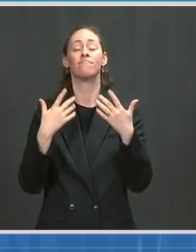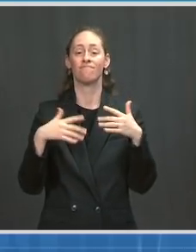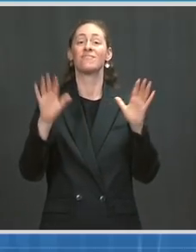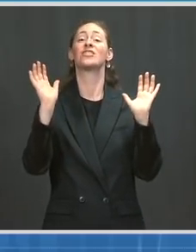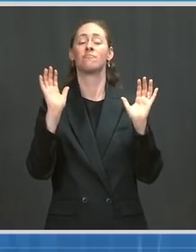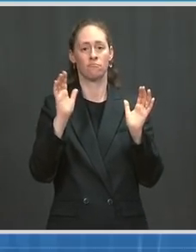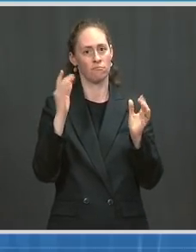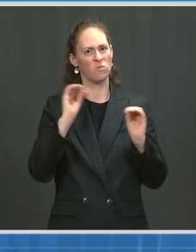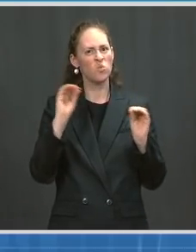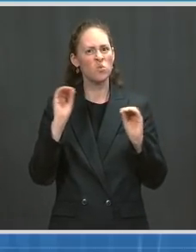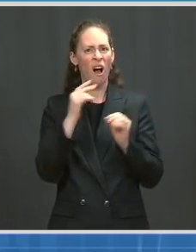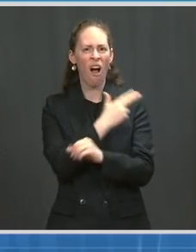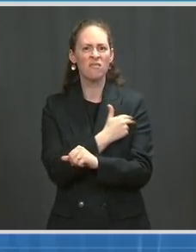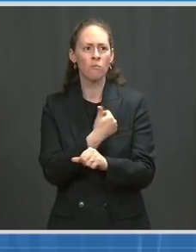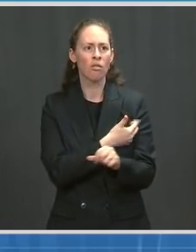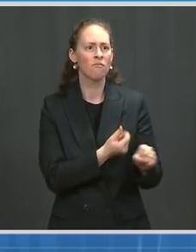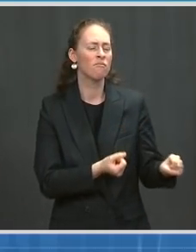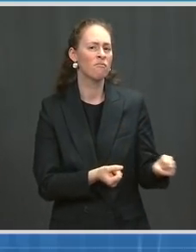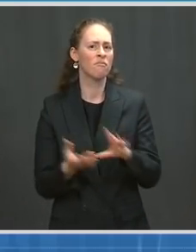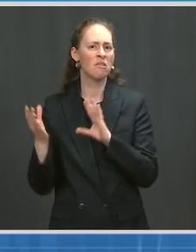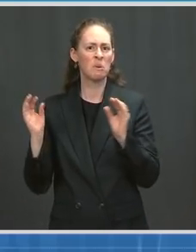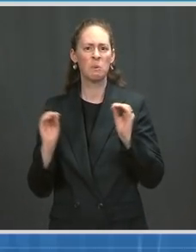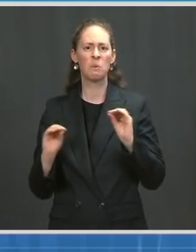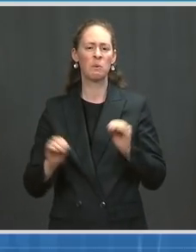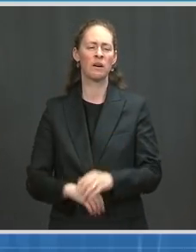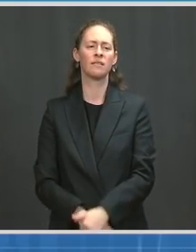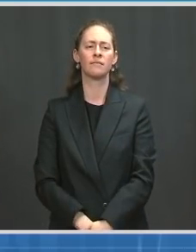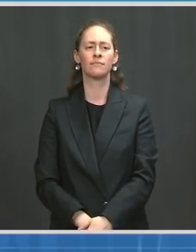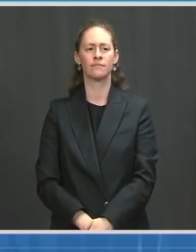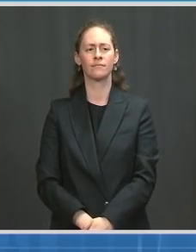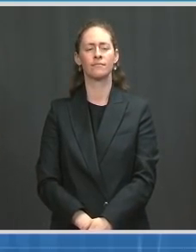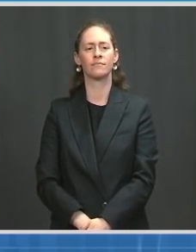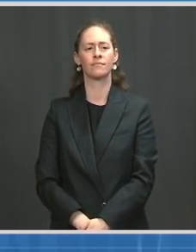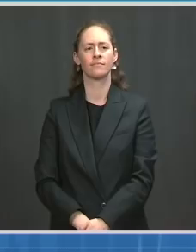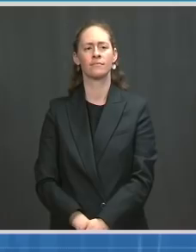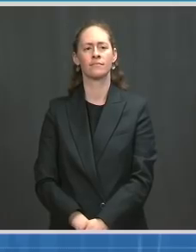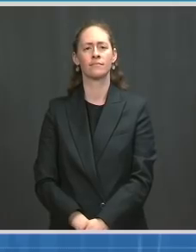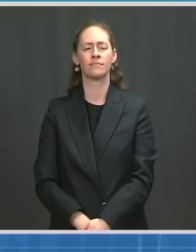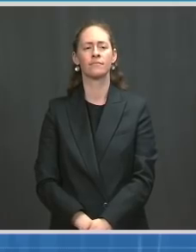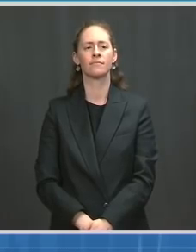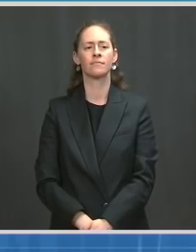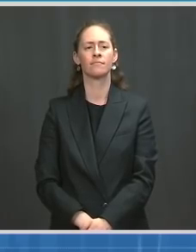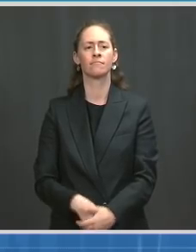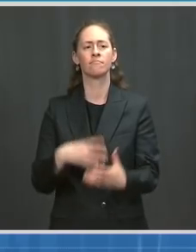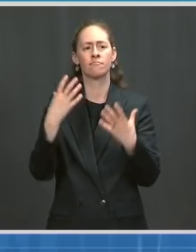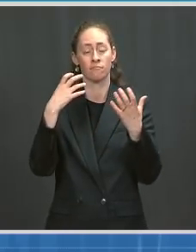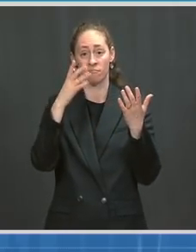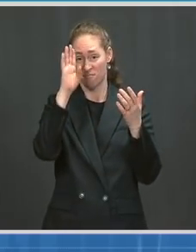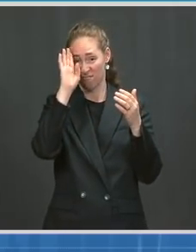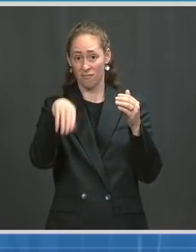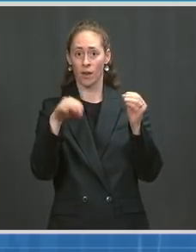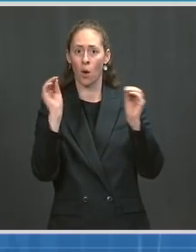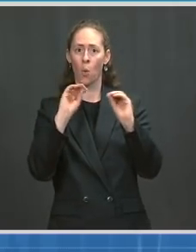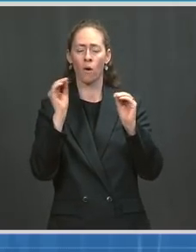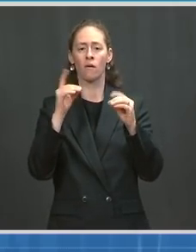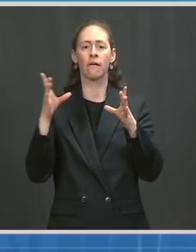And then when you look at deaths, there were no COVID-19 related deaths in the vaccine group,